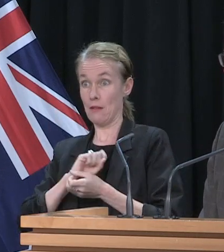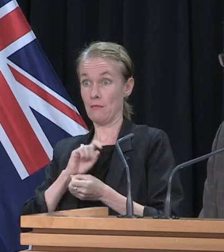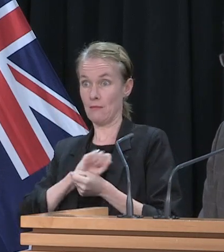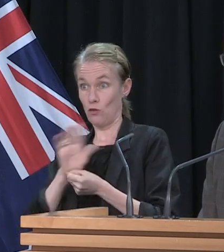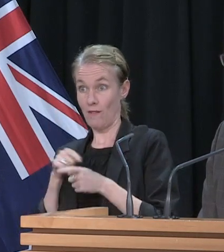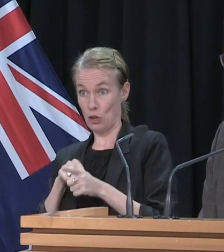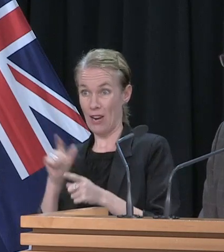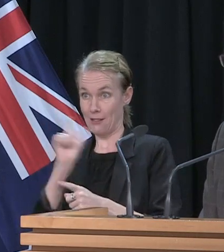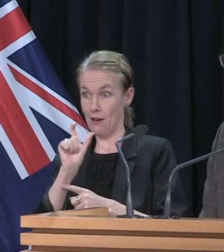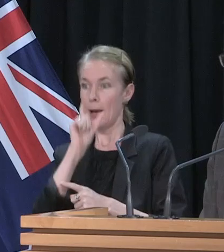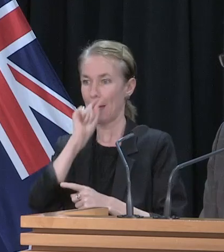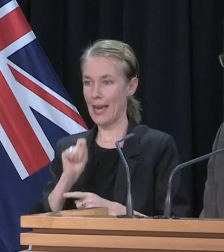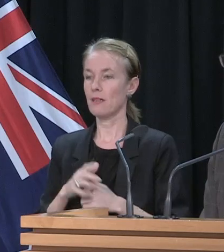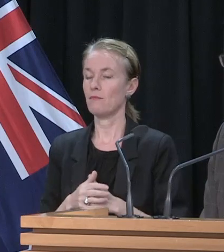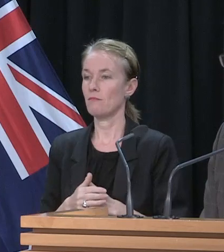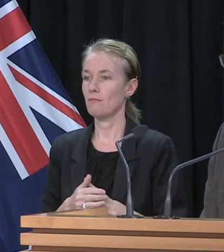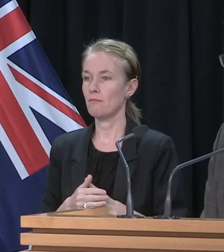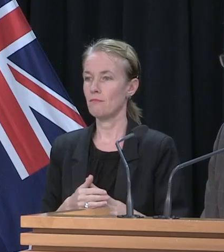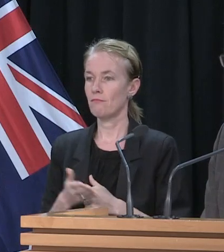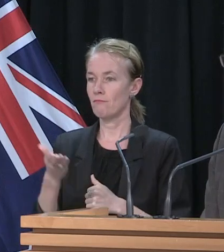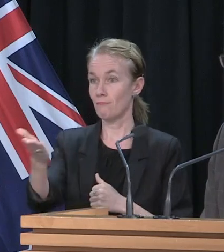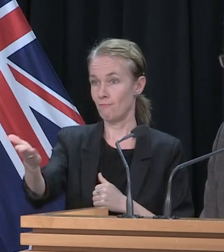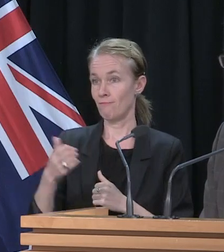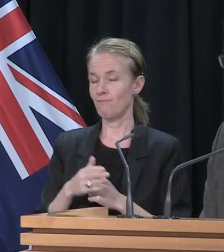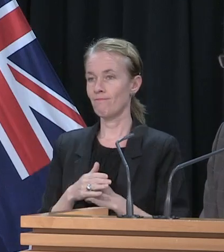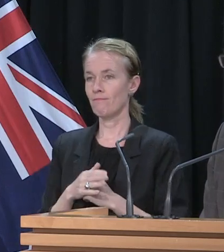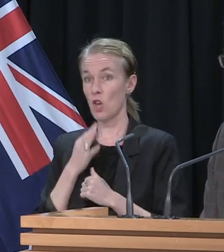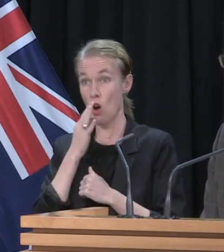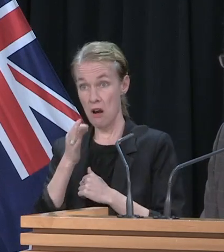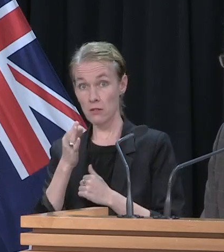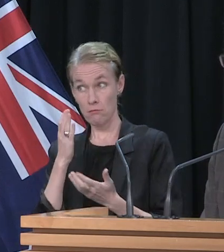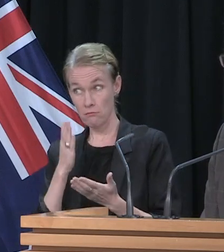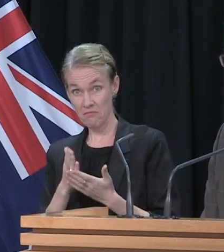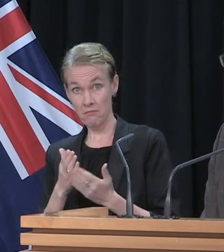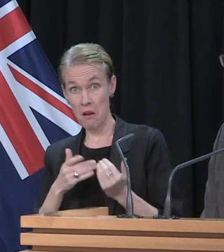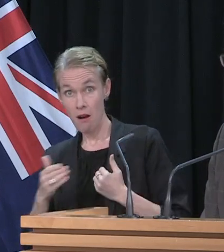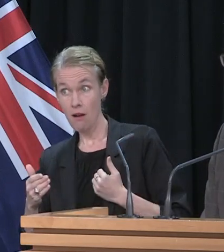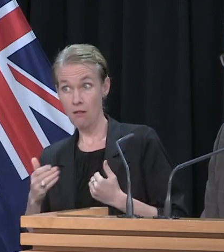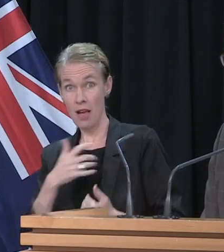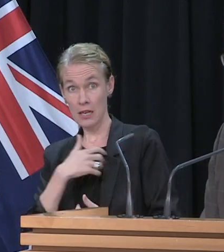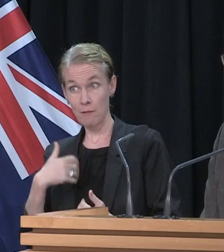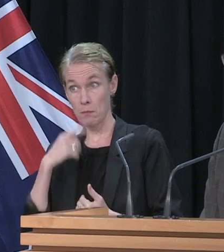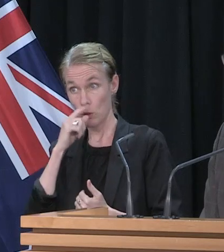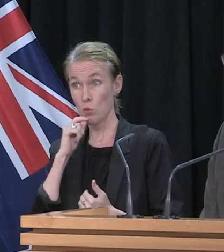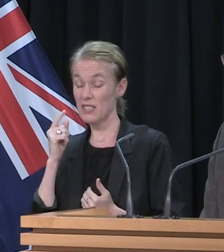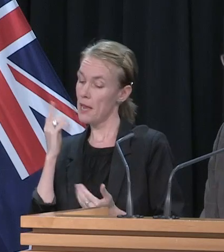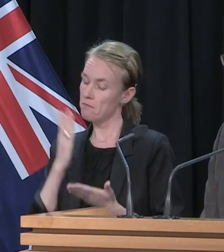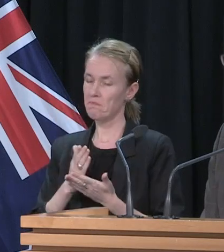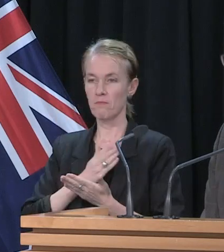downloaded and displaying the official COVID tracer app QR code. >> what would it take for you to